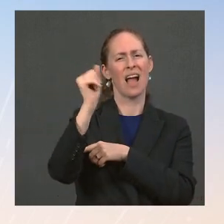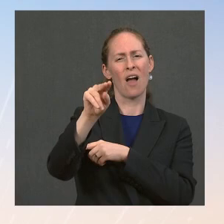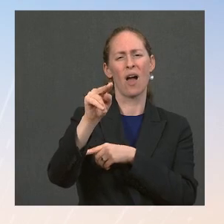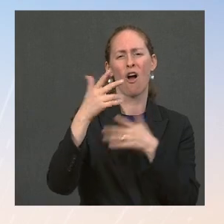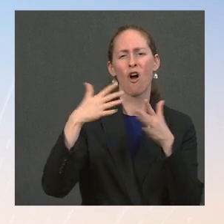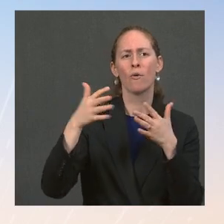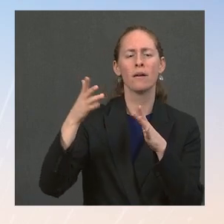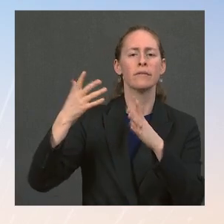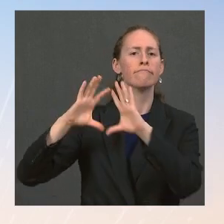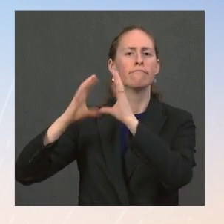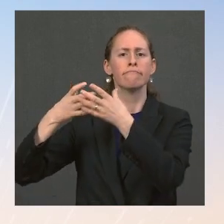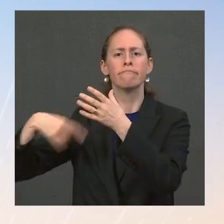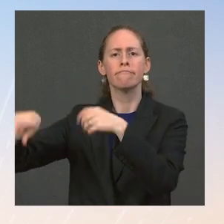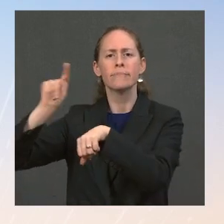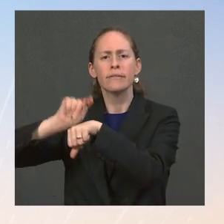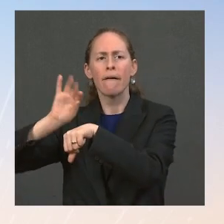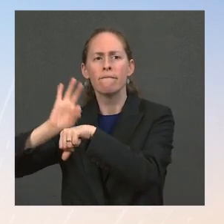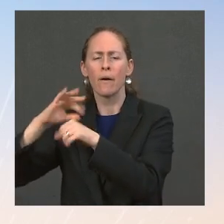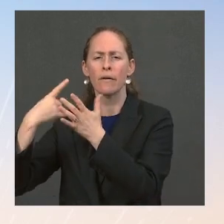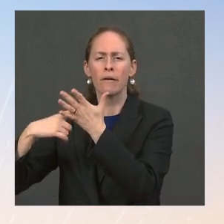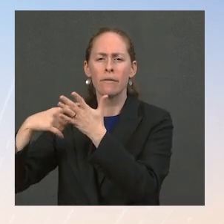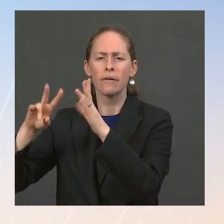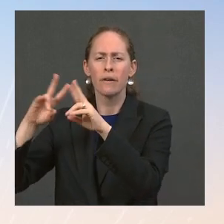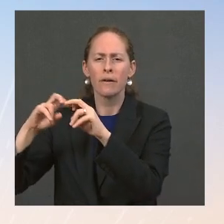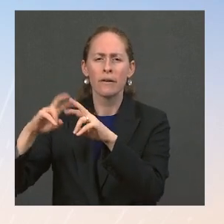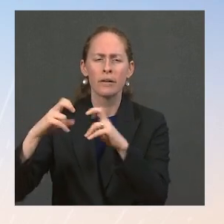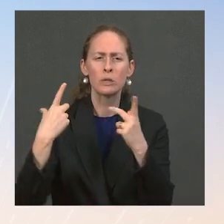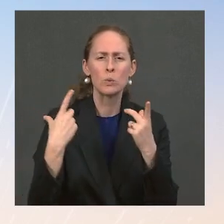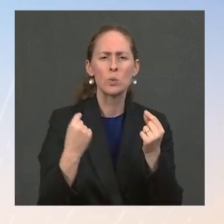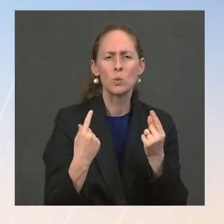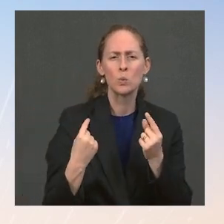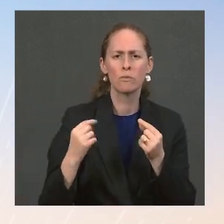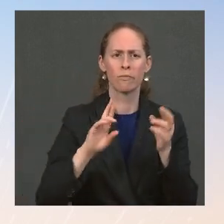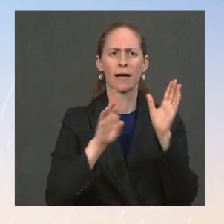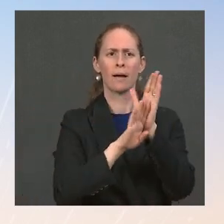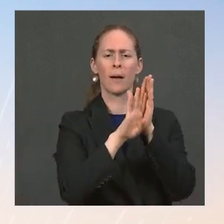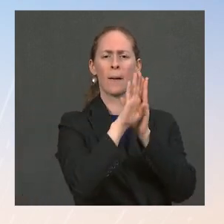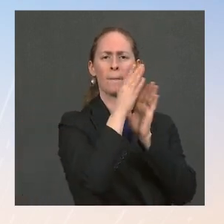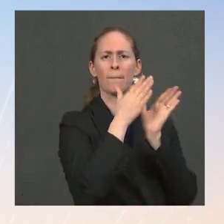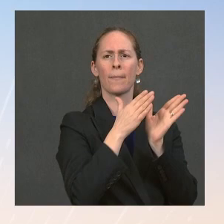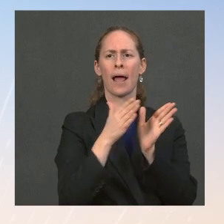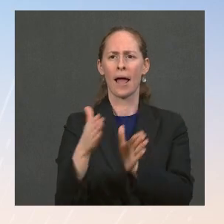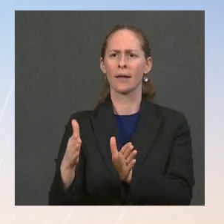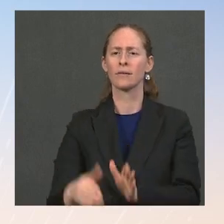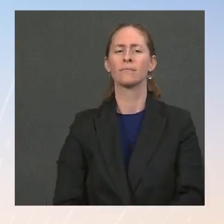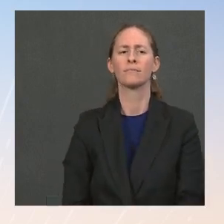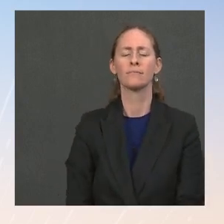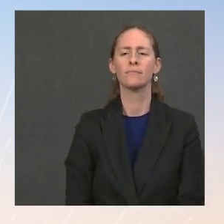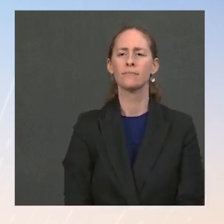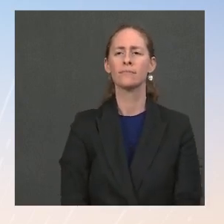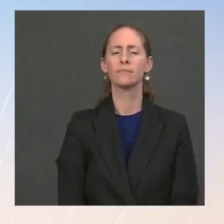Now, it's not just about ensuring that we are having different companies speak to each other;